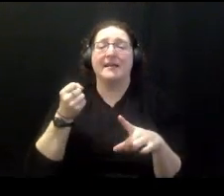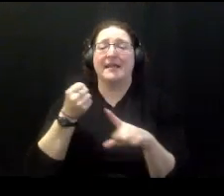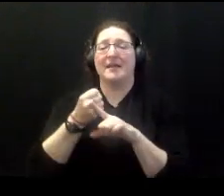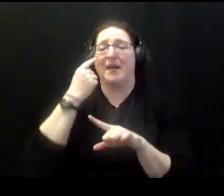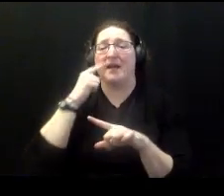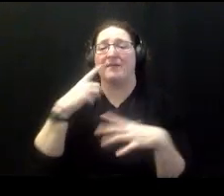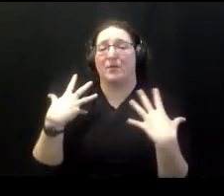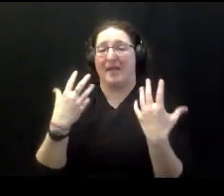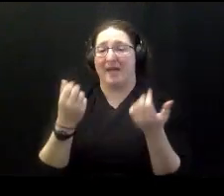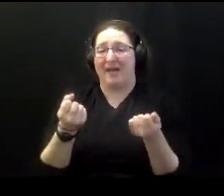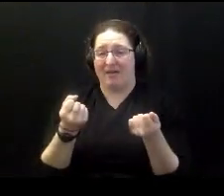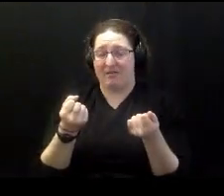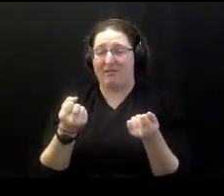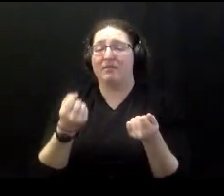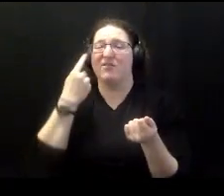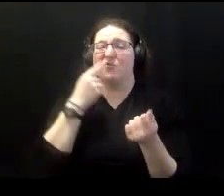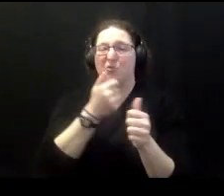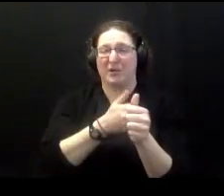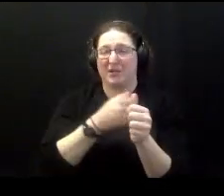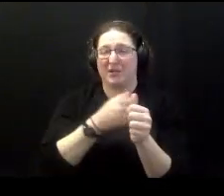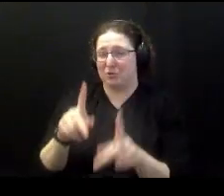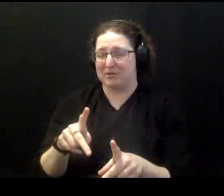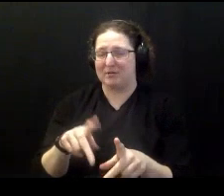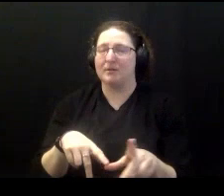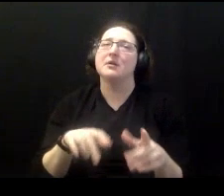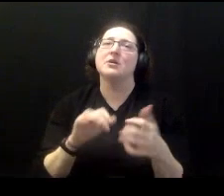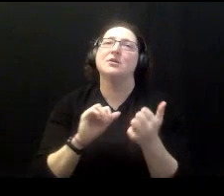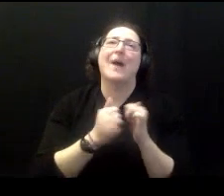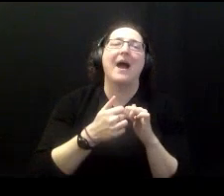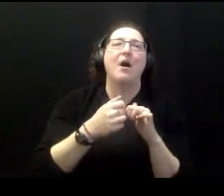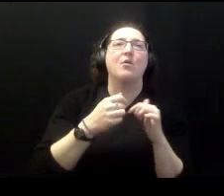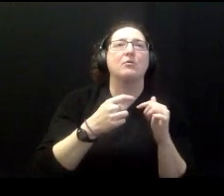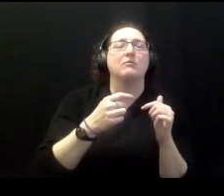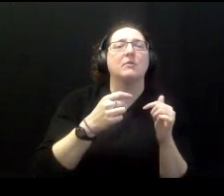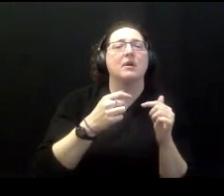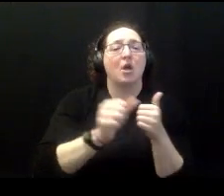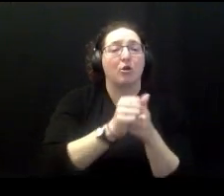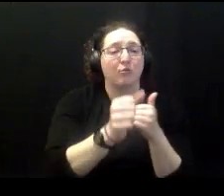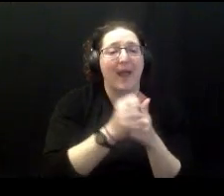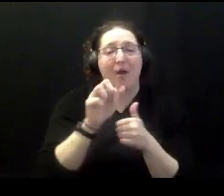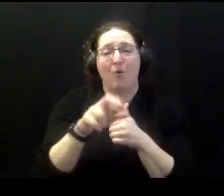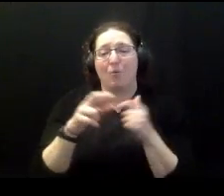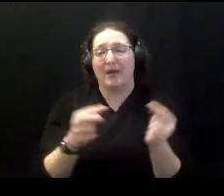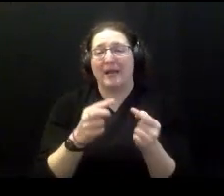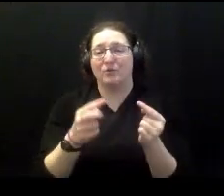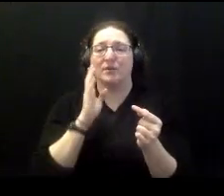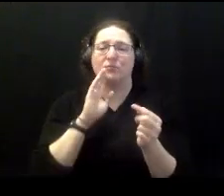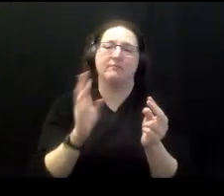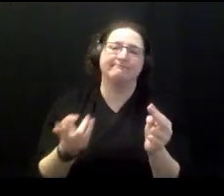So, thinking about how threats or injuries might result in increases in injuries illness or death.